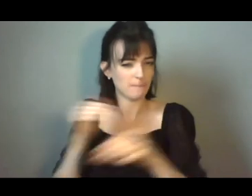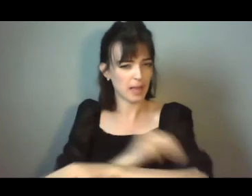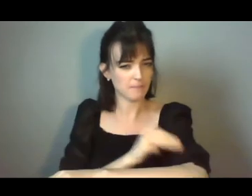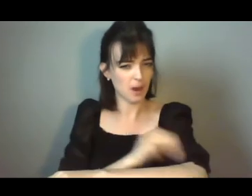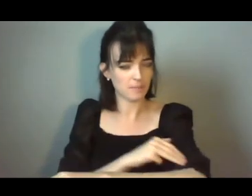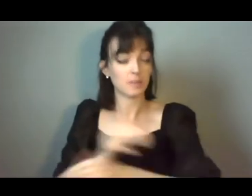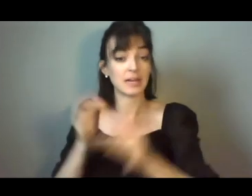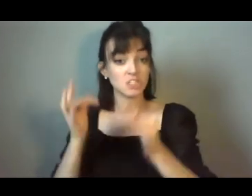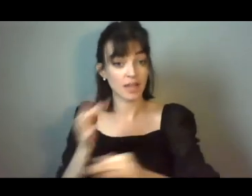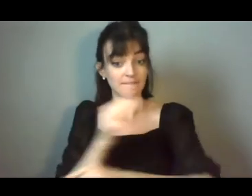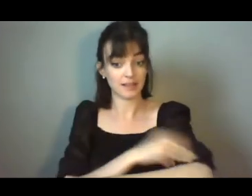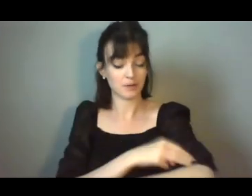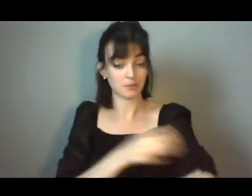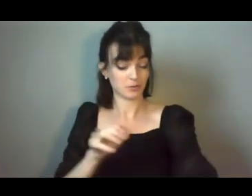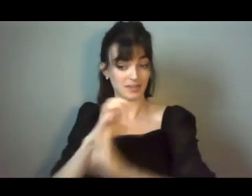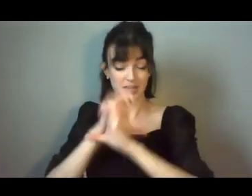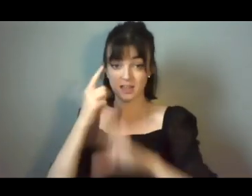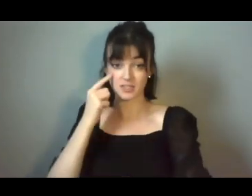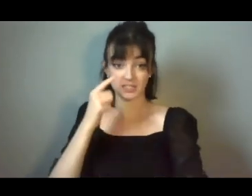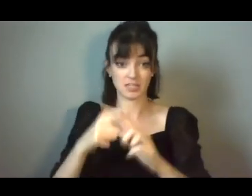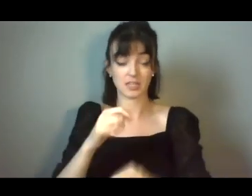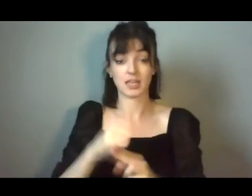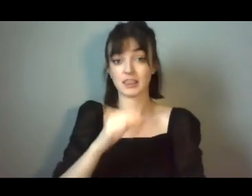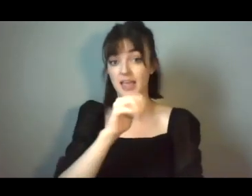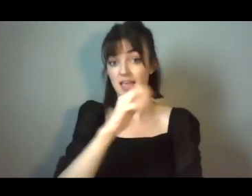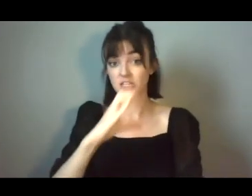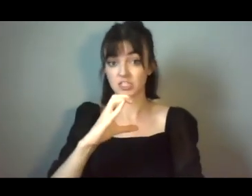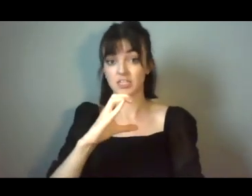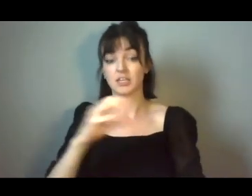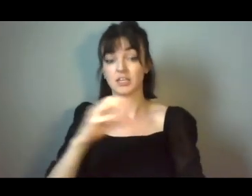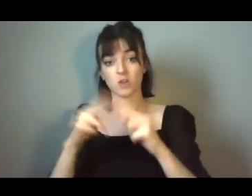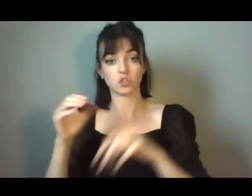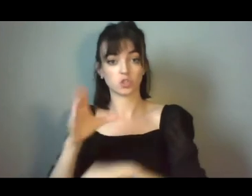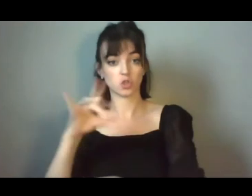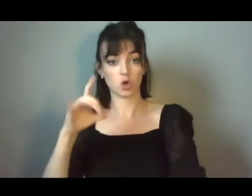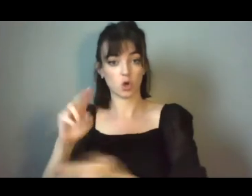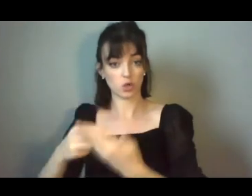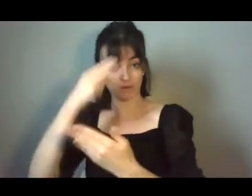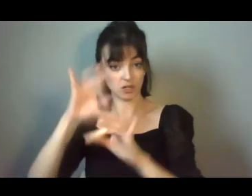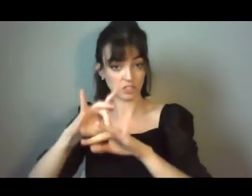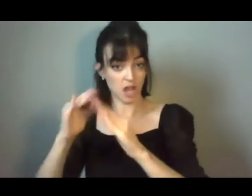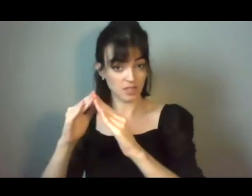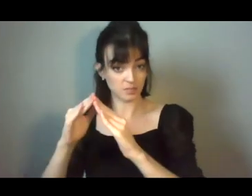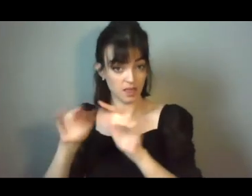out in the AC versus Cork university hospital case. But and the act does provide